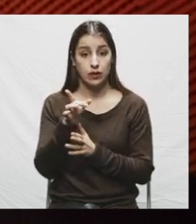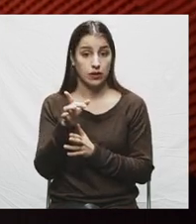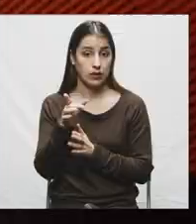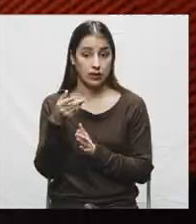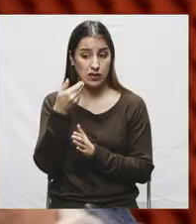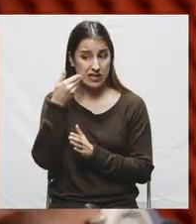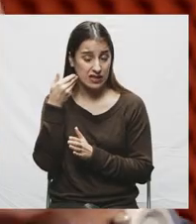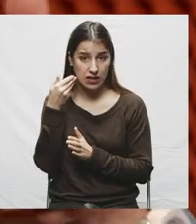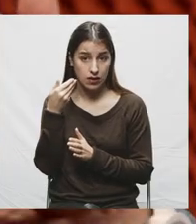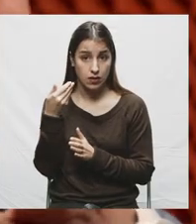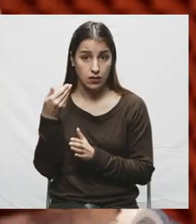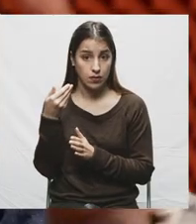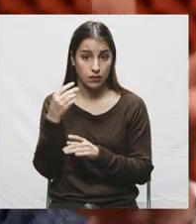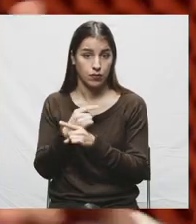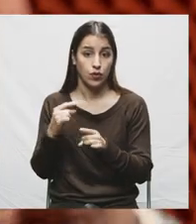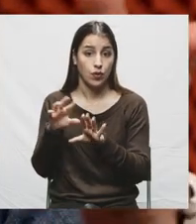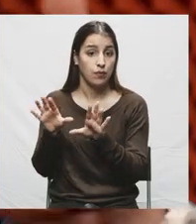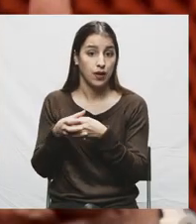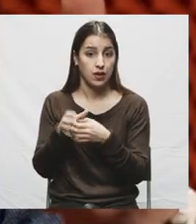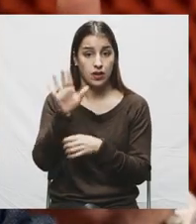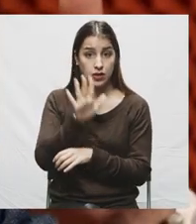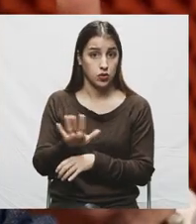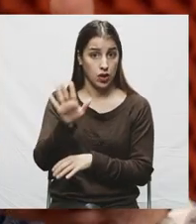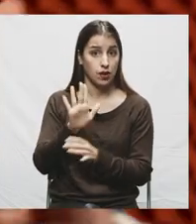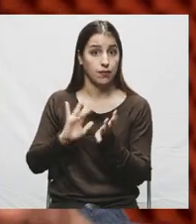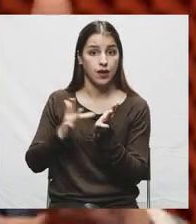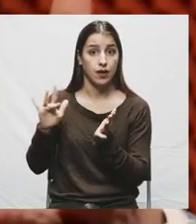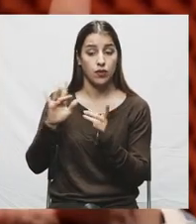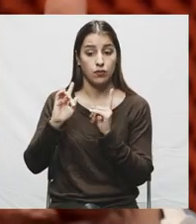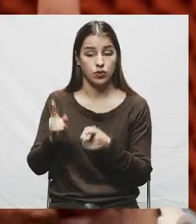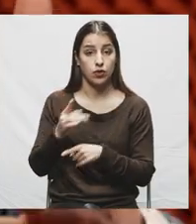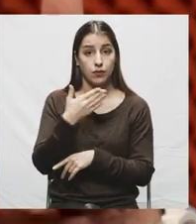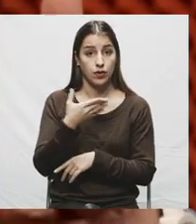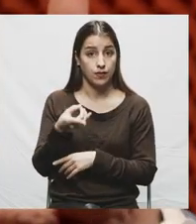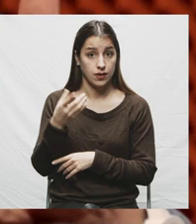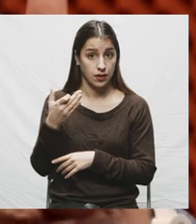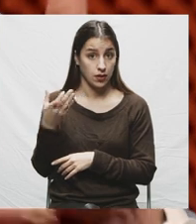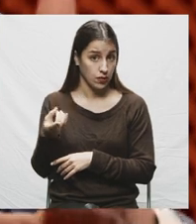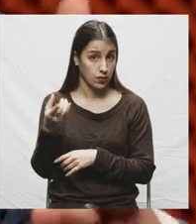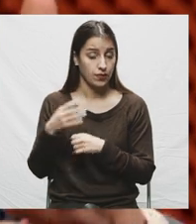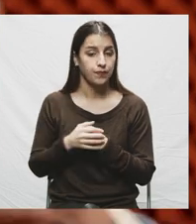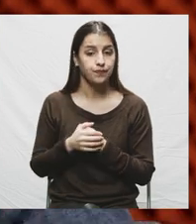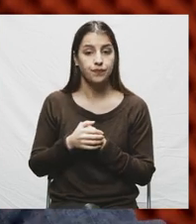which was very recent, right? — Yes. Because Companhia Nacional de Bailado is born if I’m not mistaken, in 1979. — Exactly, yes.